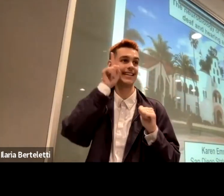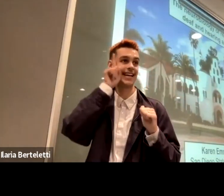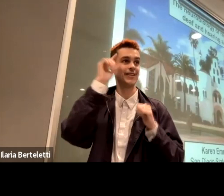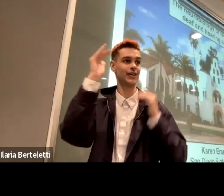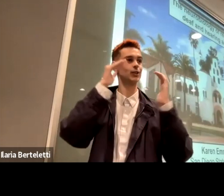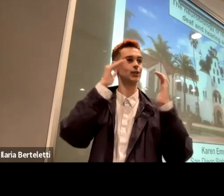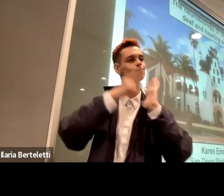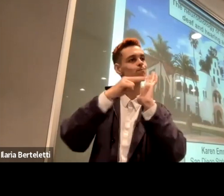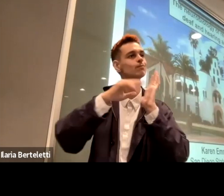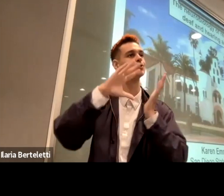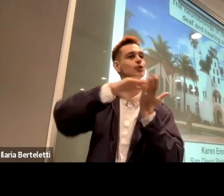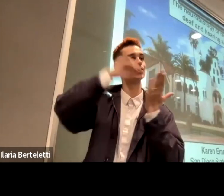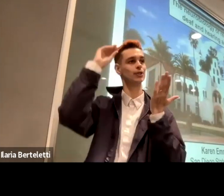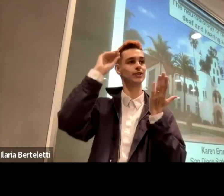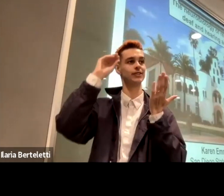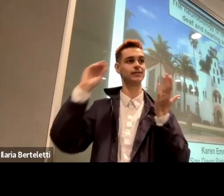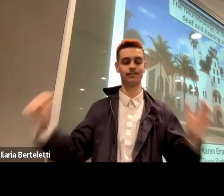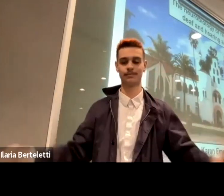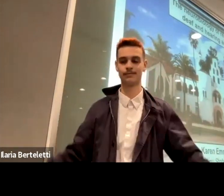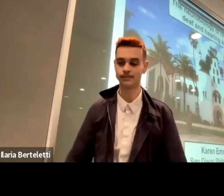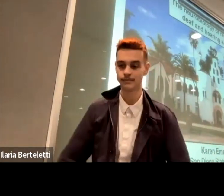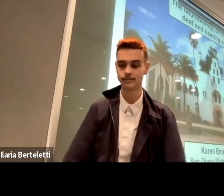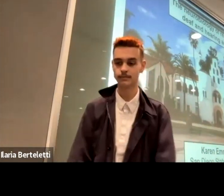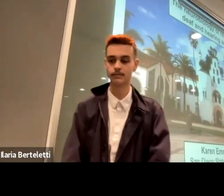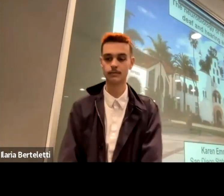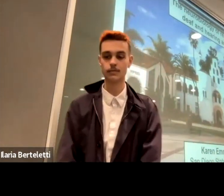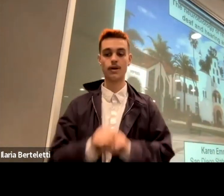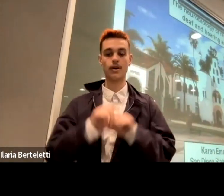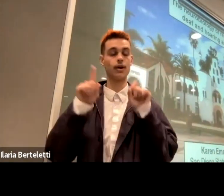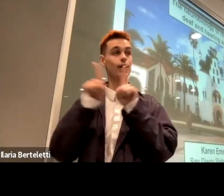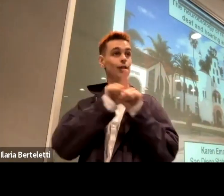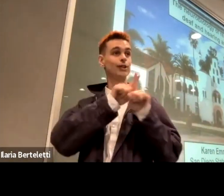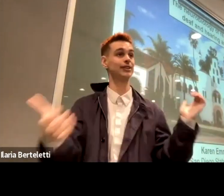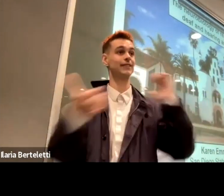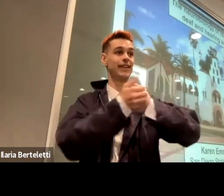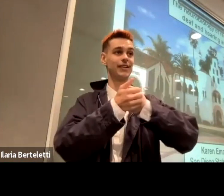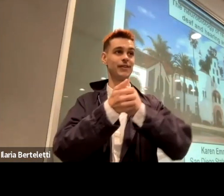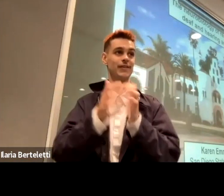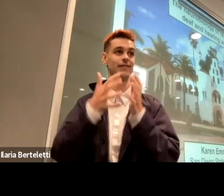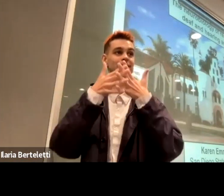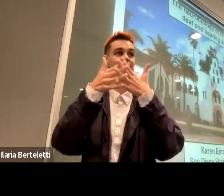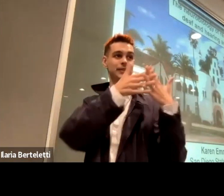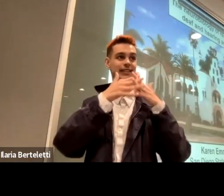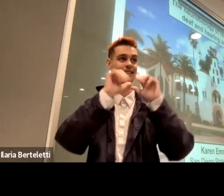She's also at the American Association for Advanced Science and